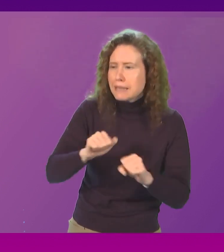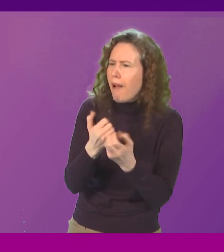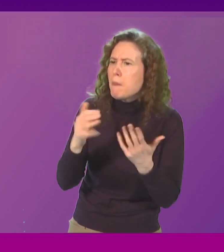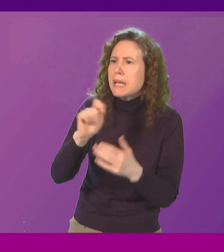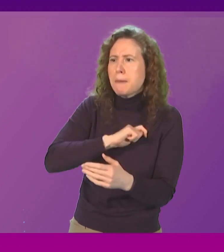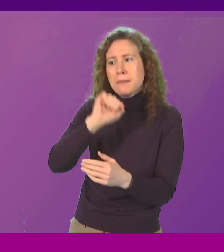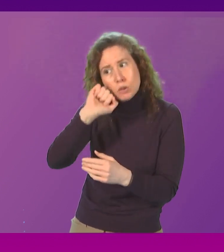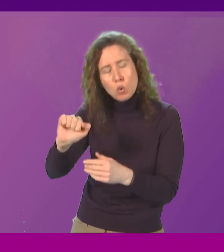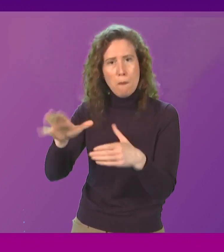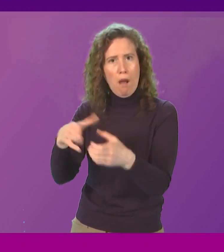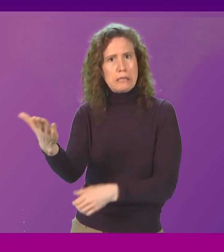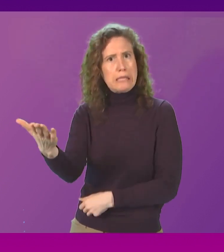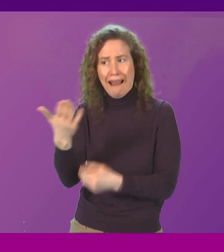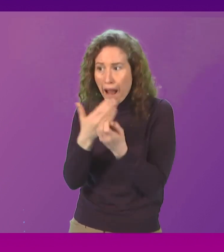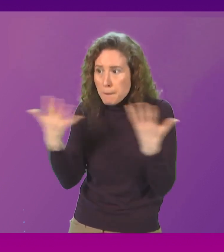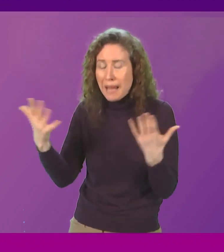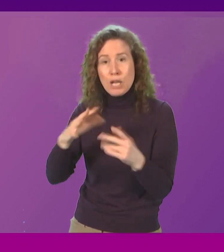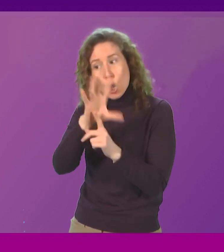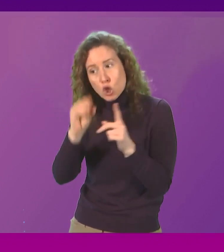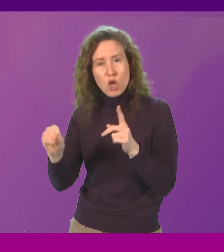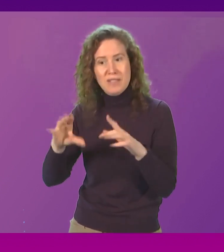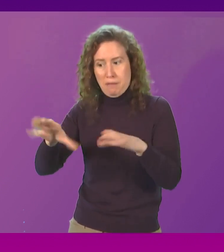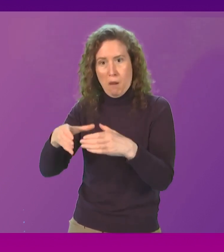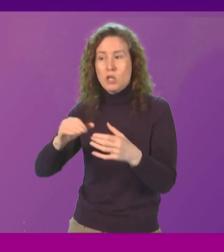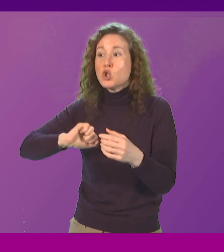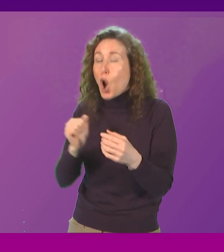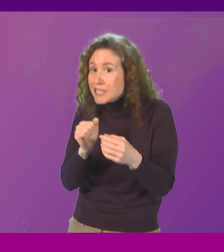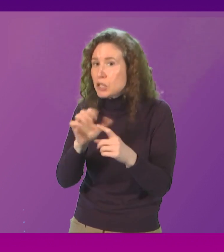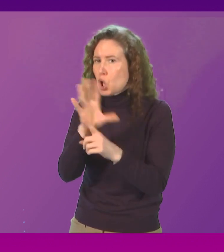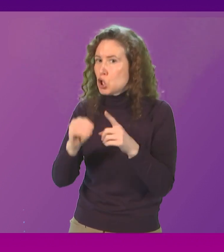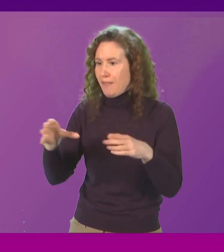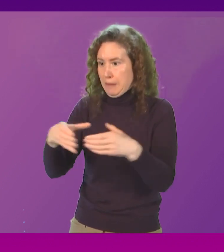an answer: how many members does the Scottish Conservative Party have? Surely he knows. Tell us.